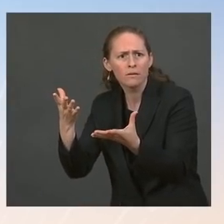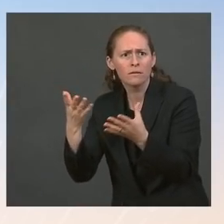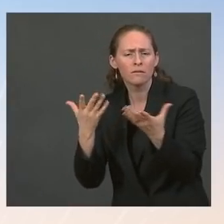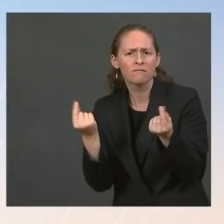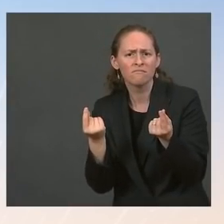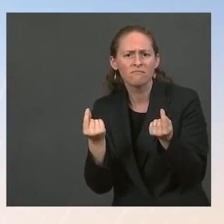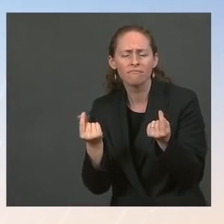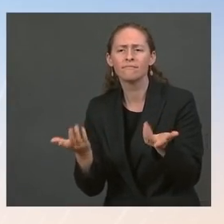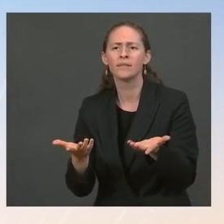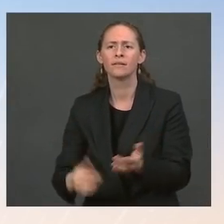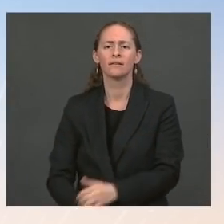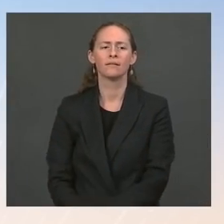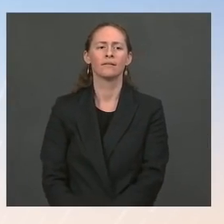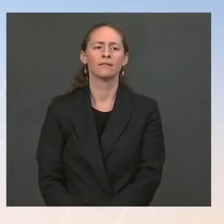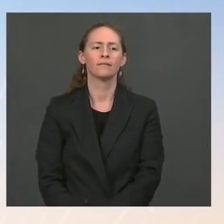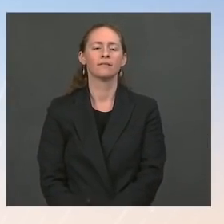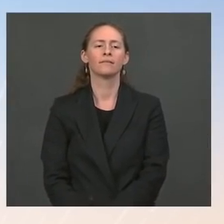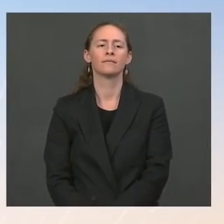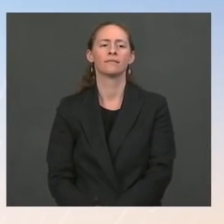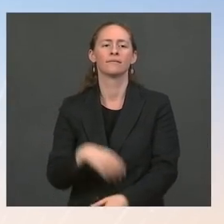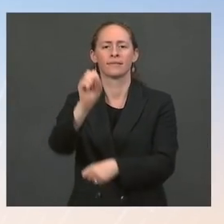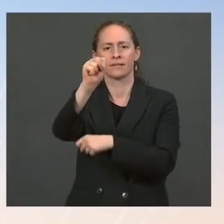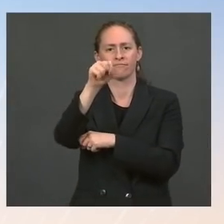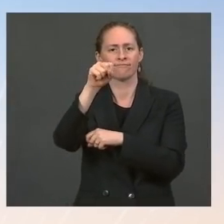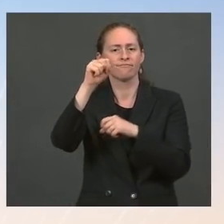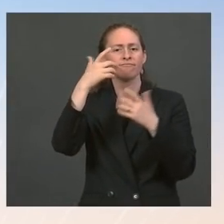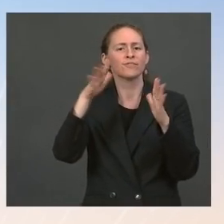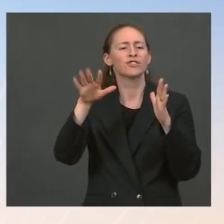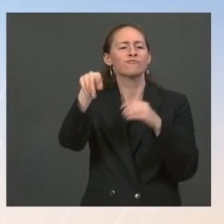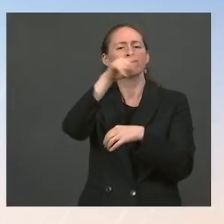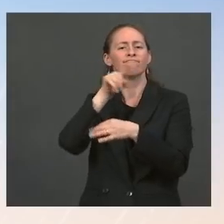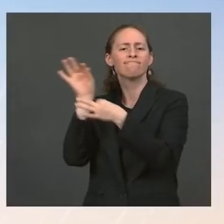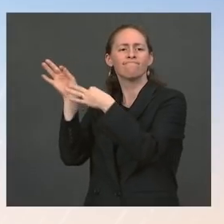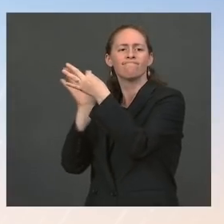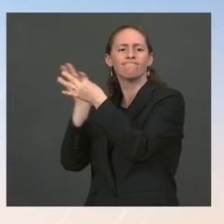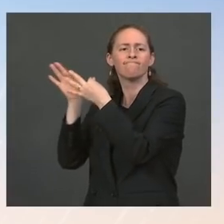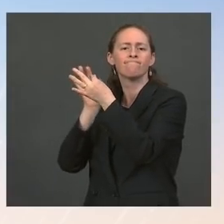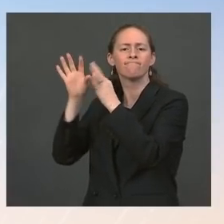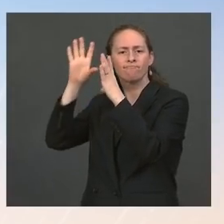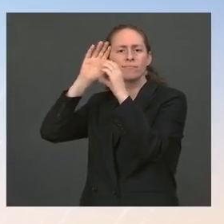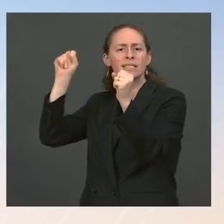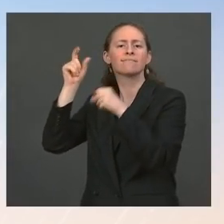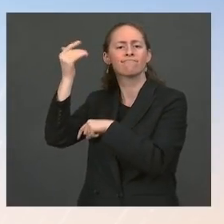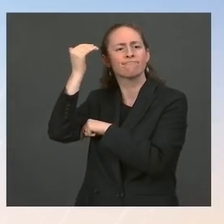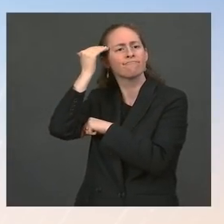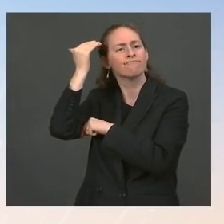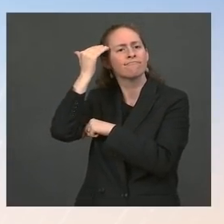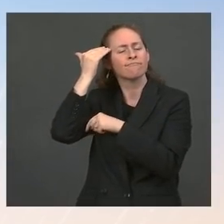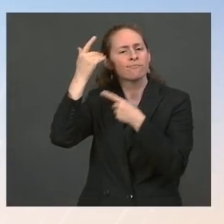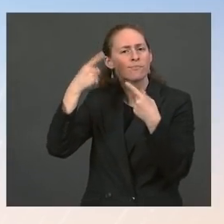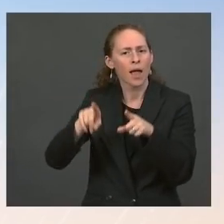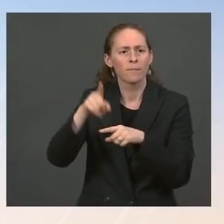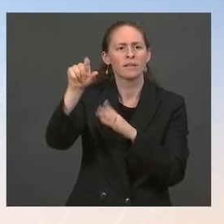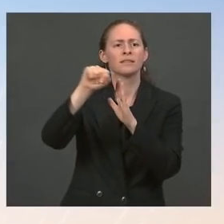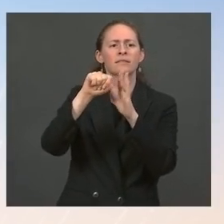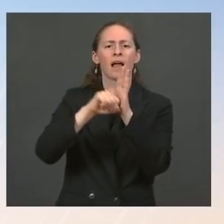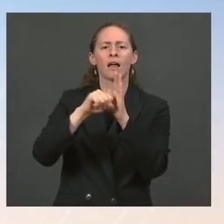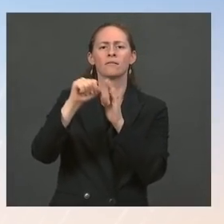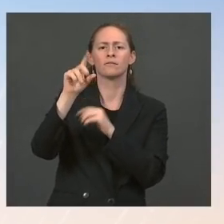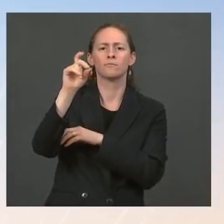The President has been briefed and is receiving regular updates on what the State Department and the FBI are doing to bring these individuals home safely.